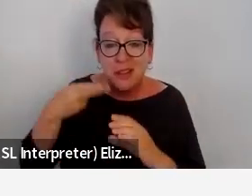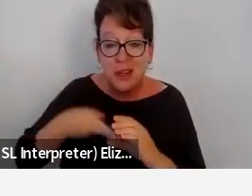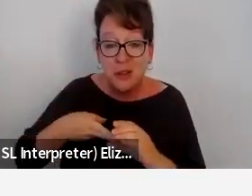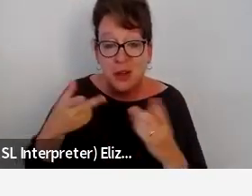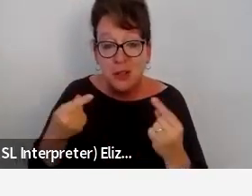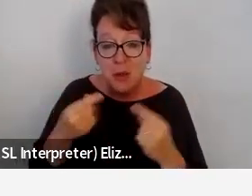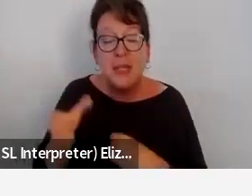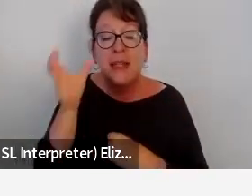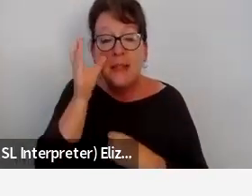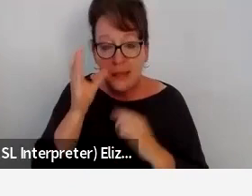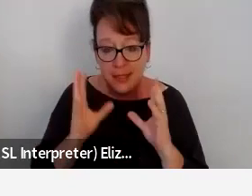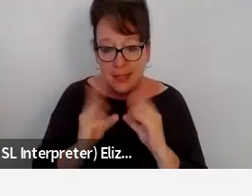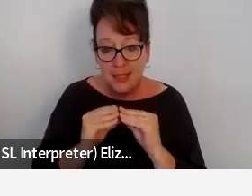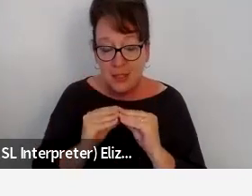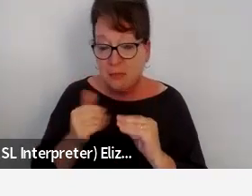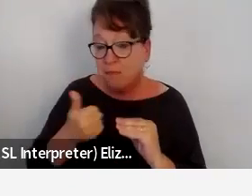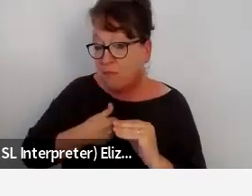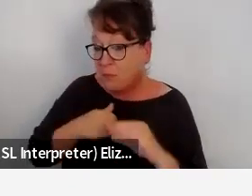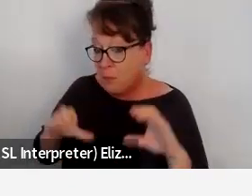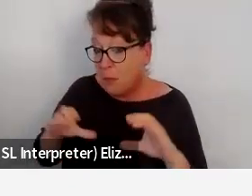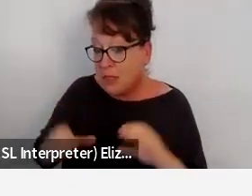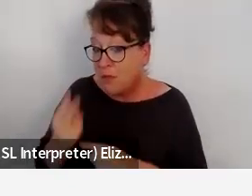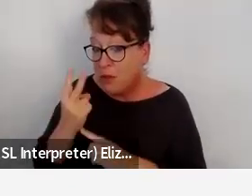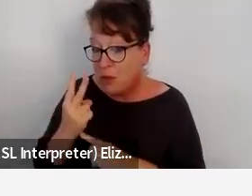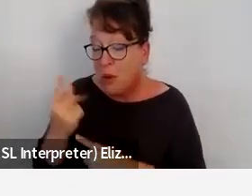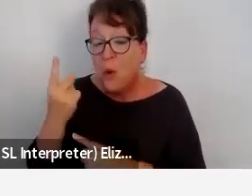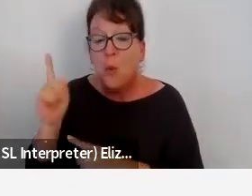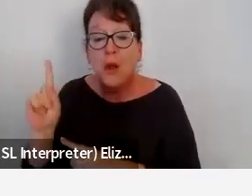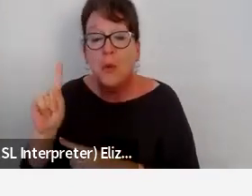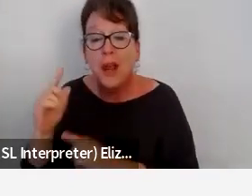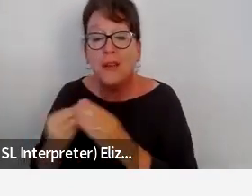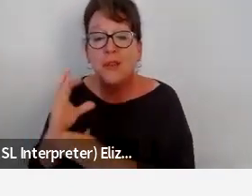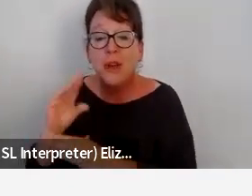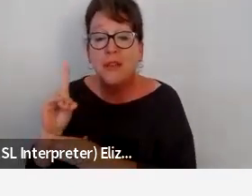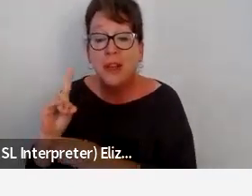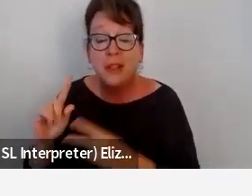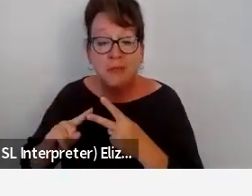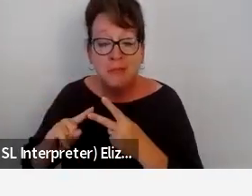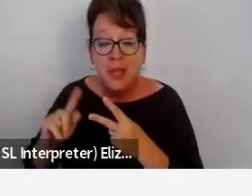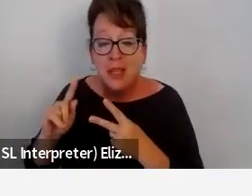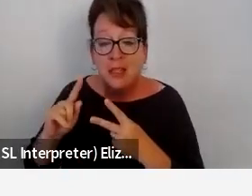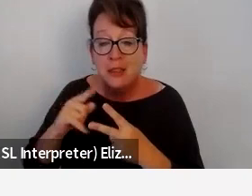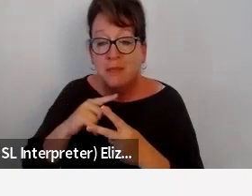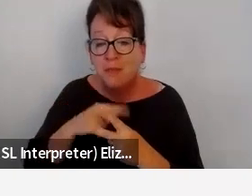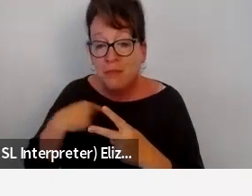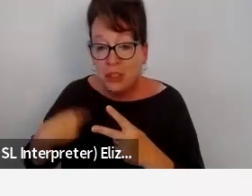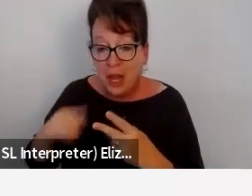and that infrastructure would need to be in combination with port equipment purchase within